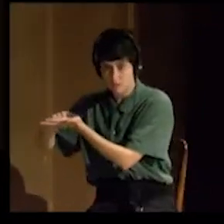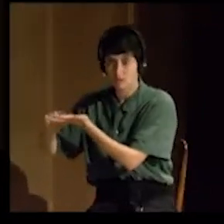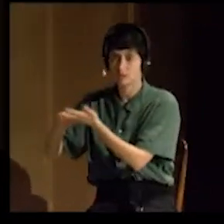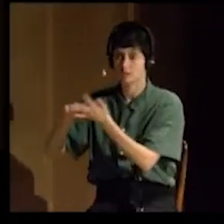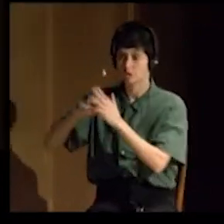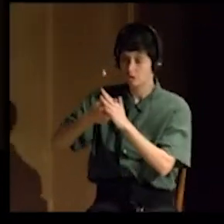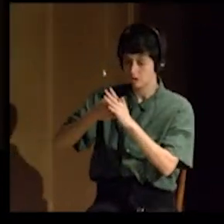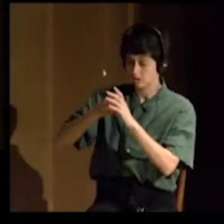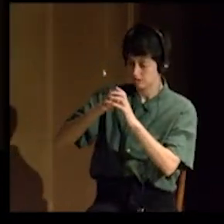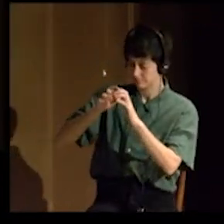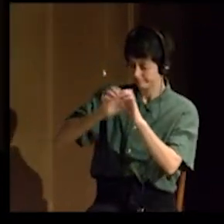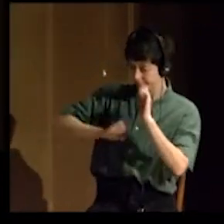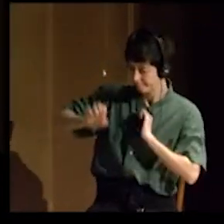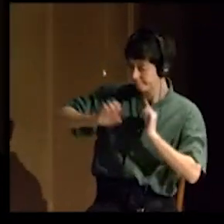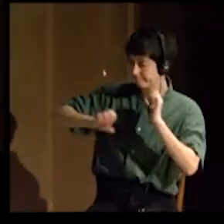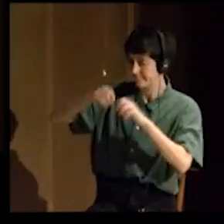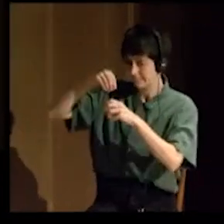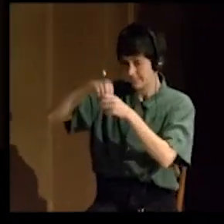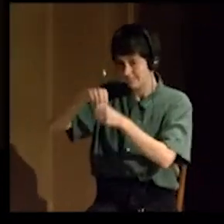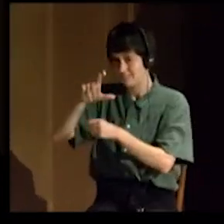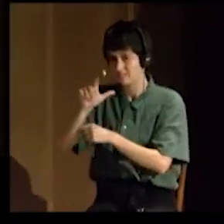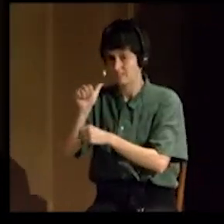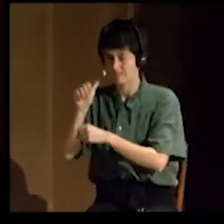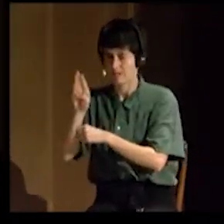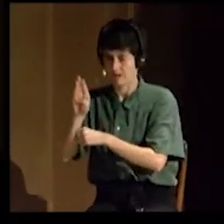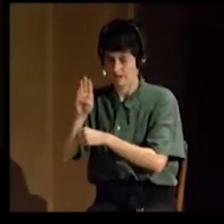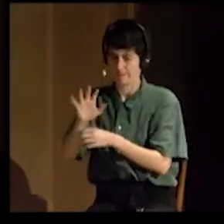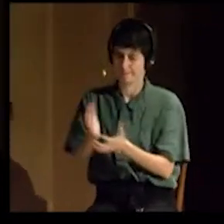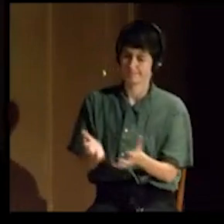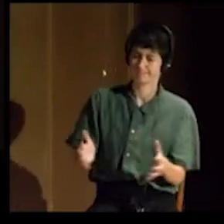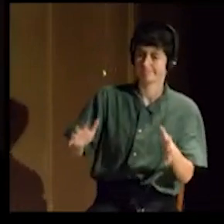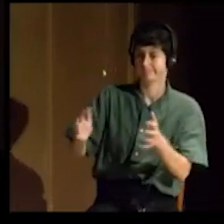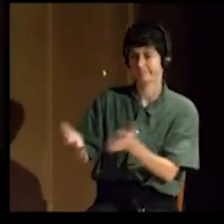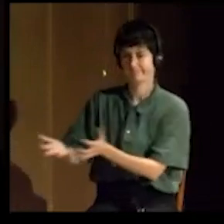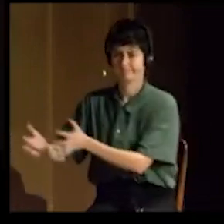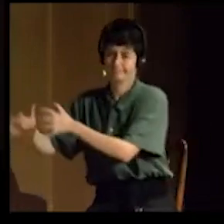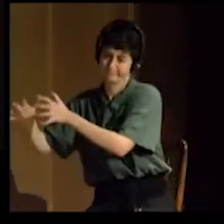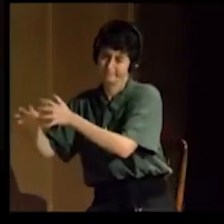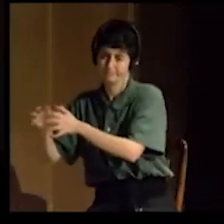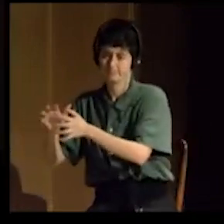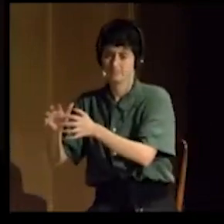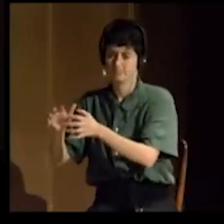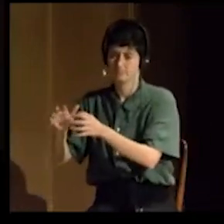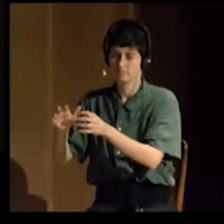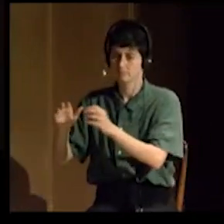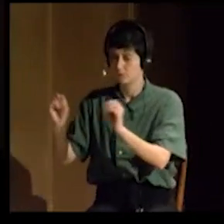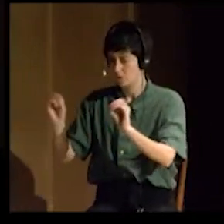and they started experiments from above the liquid. They started in a field where there were no crystals present at all.